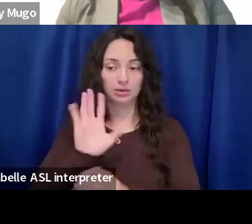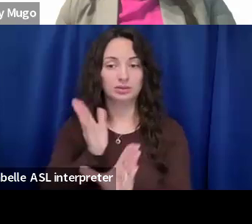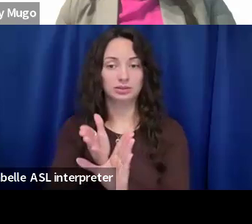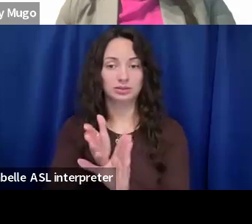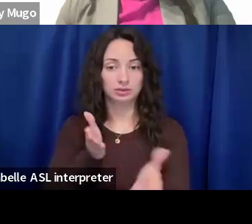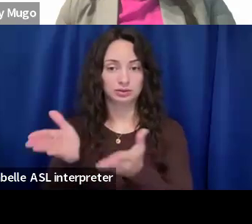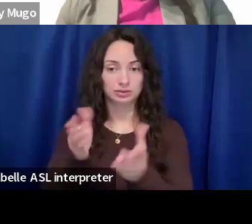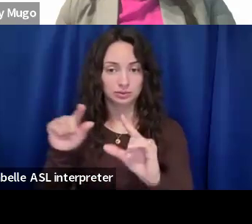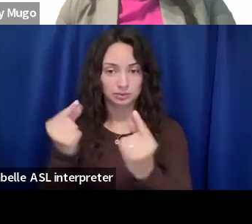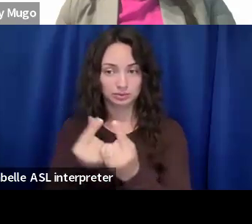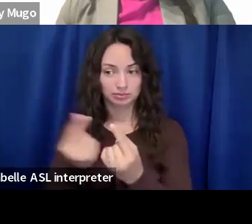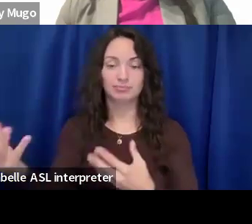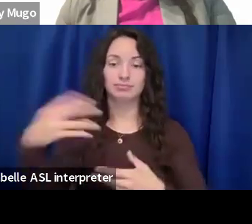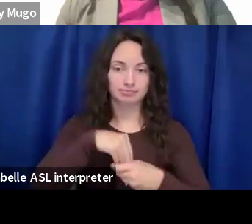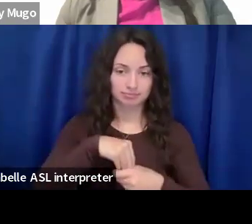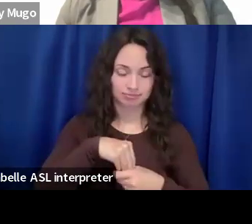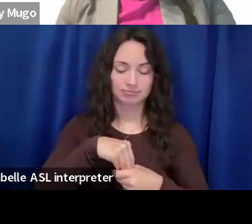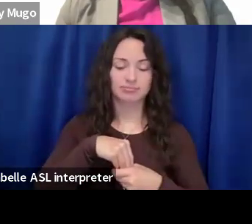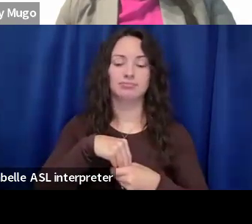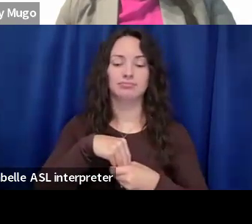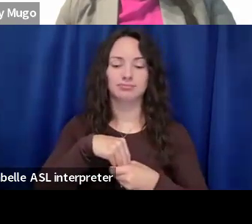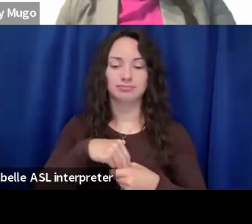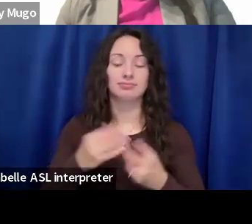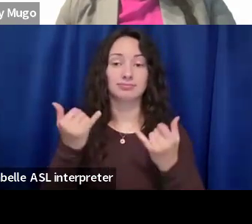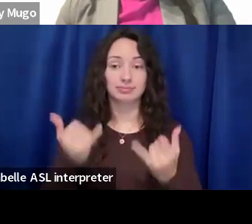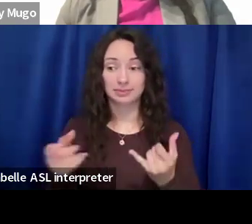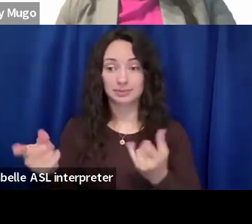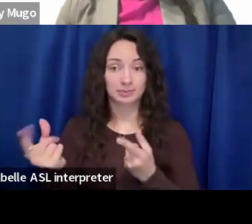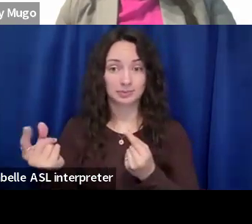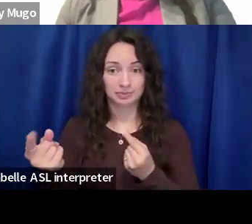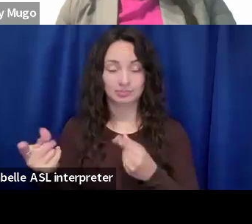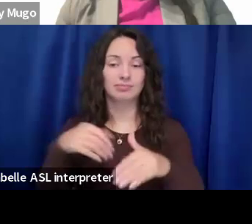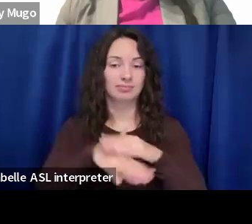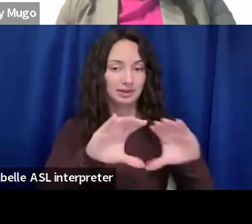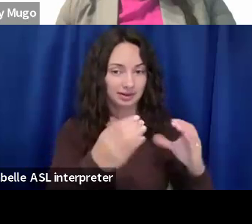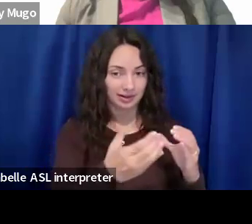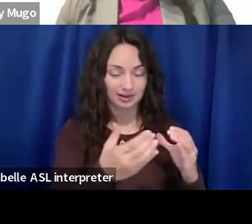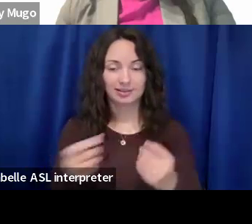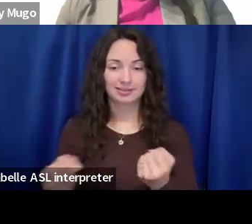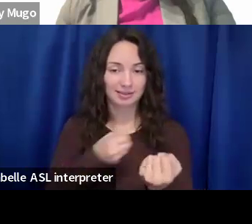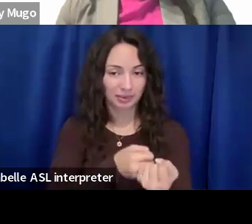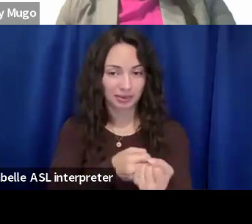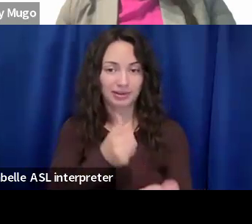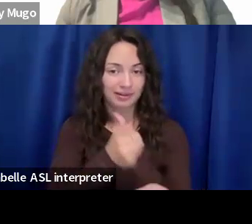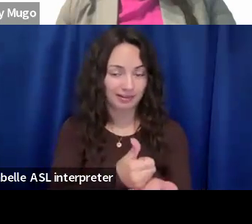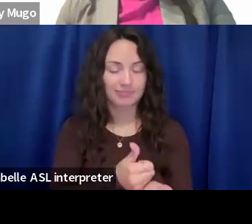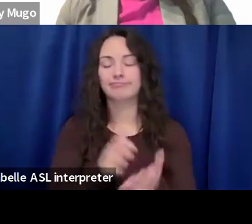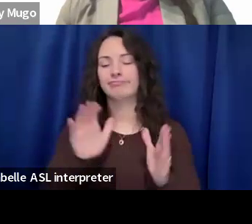group. Now they come into class and they help us. So we went to a bigger scope and we looked